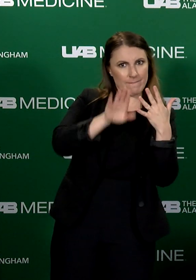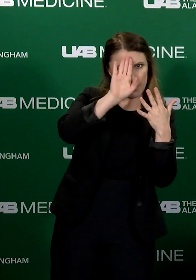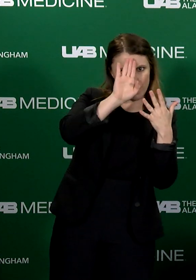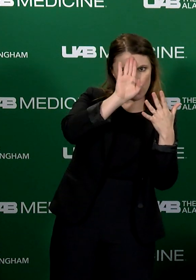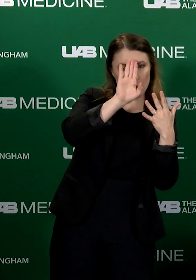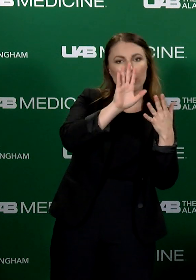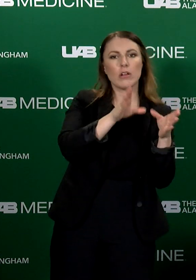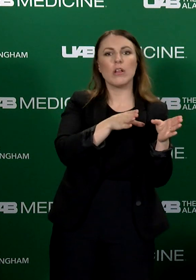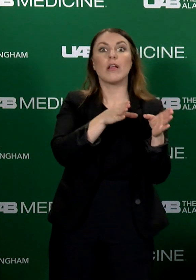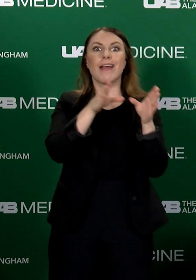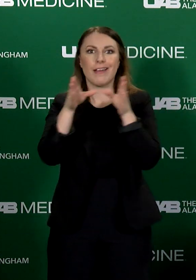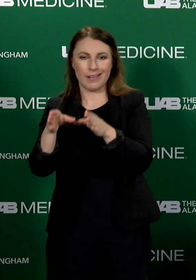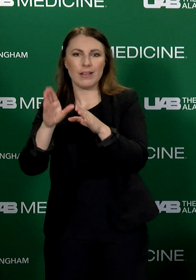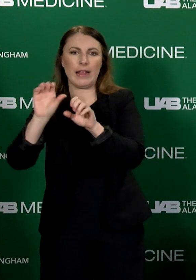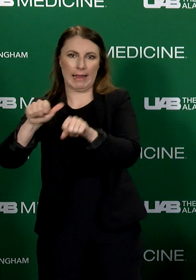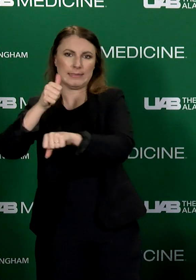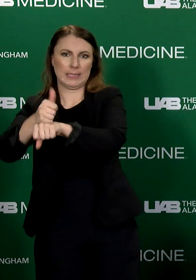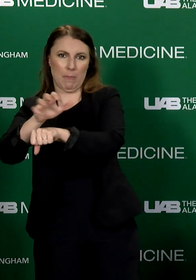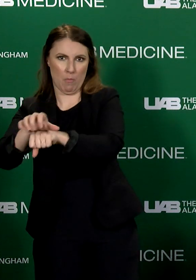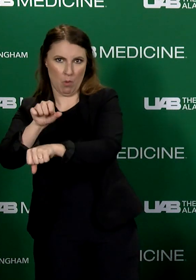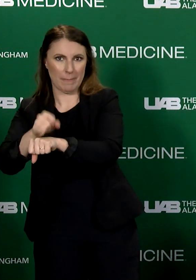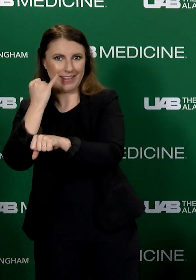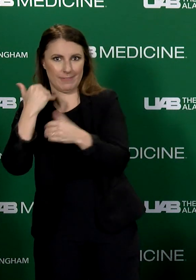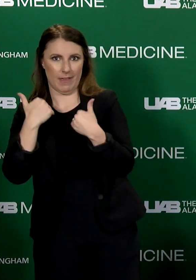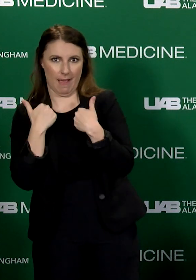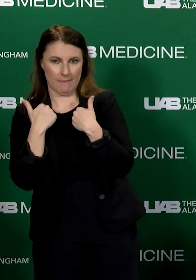news release about this here in the next few minutes so if you do not get it in